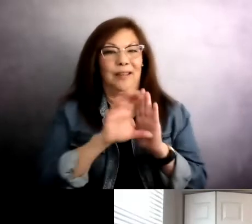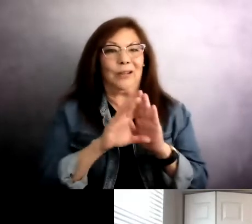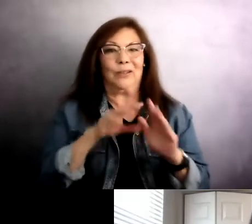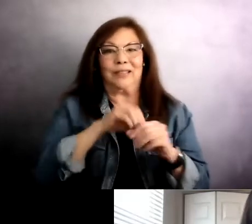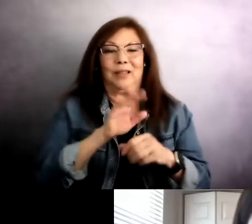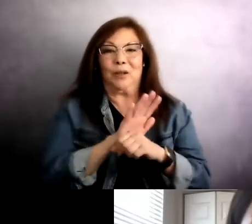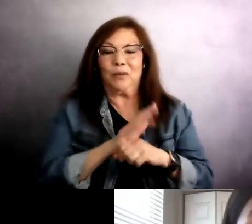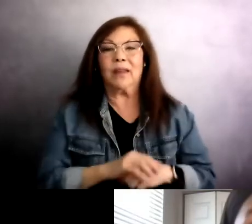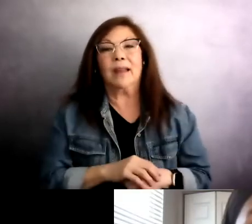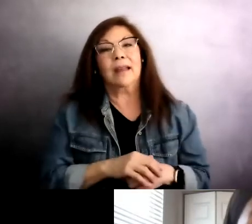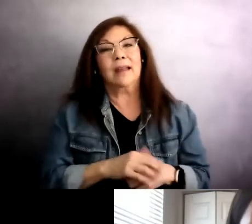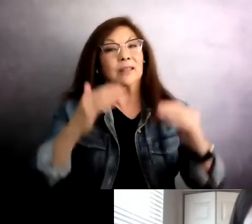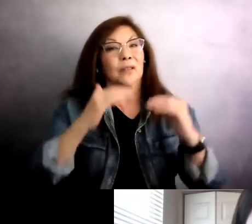in this movie. The next question is, why Jordan? Because Jordan is fascinating to me, but in